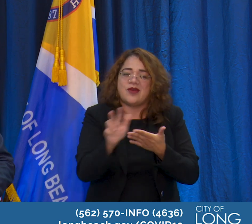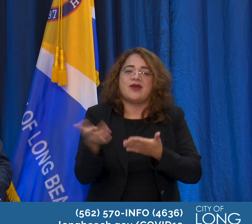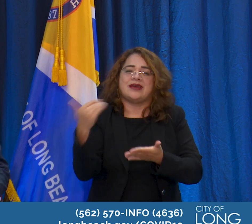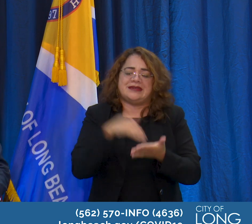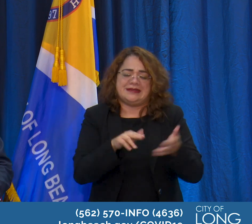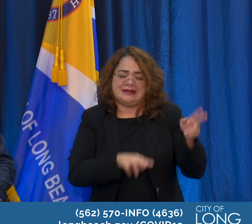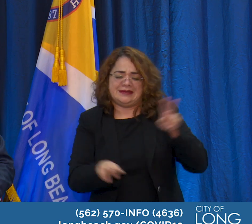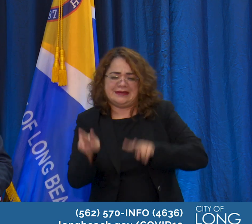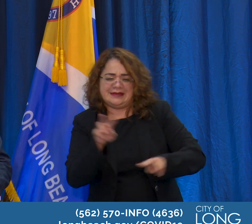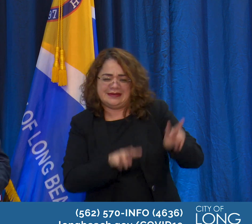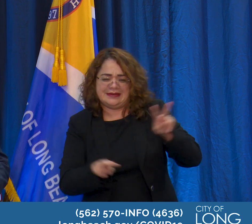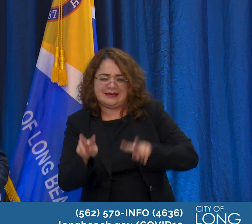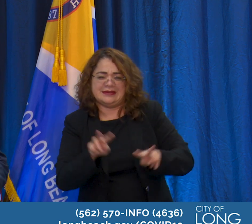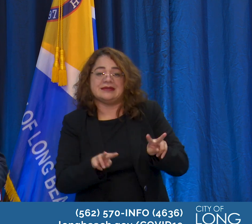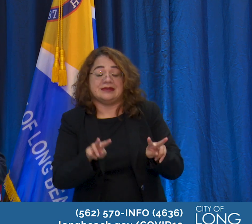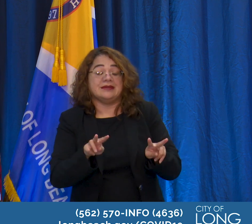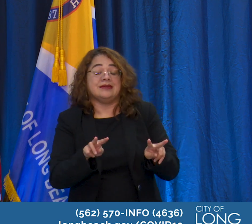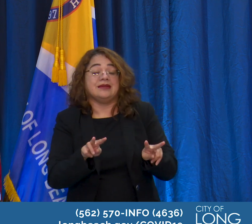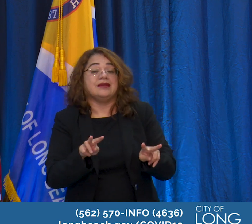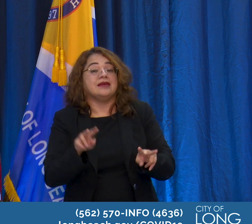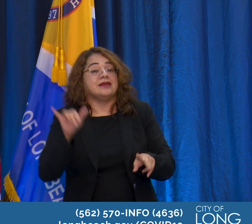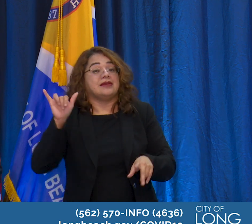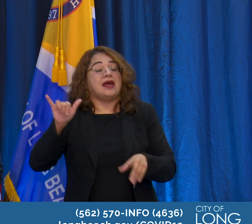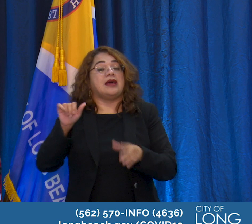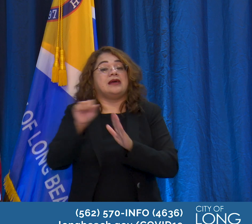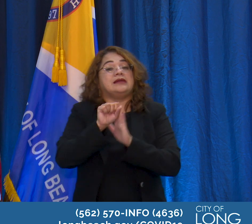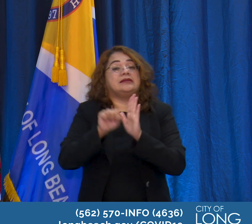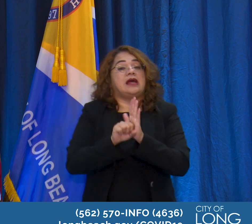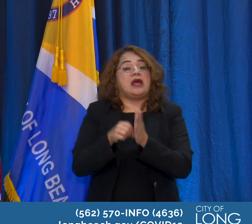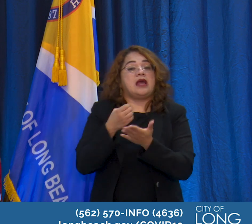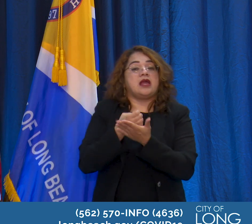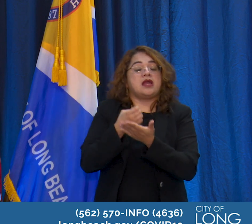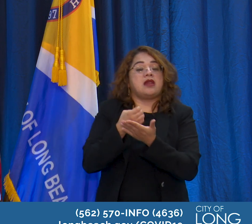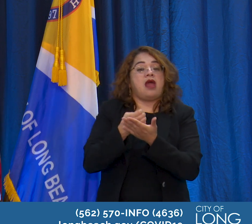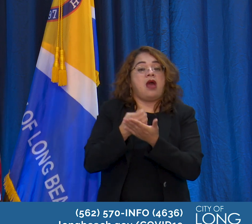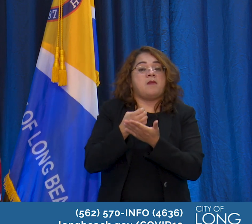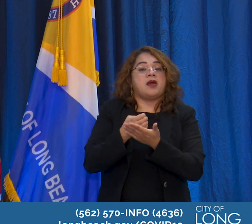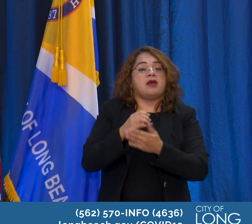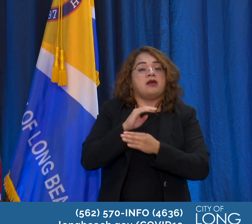that's per the new state economic indicator that we can not move any faster than we are.